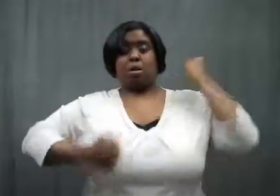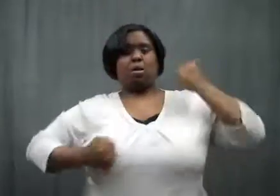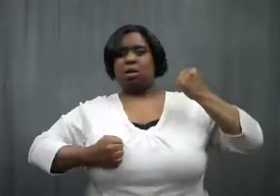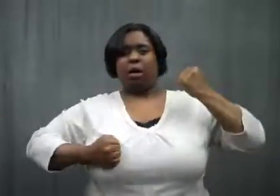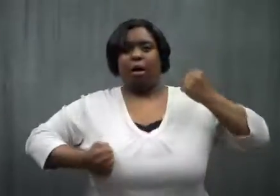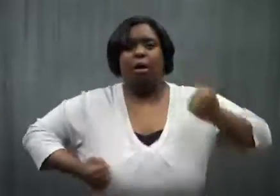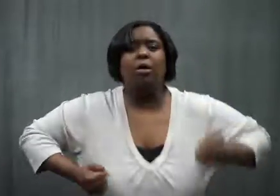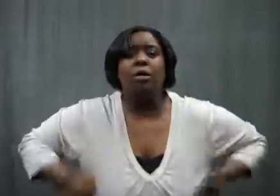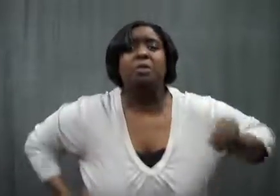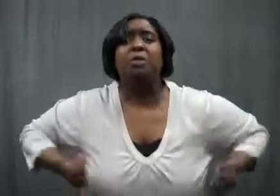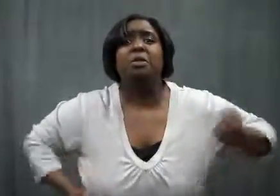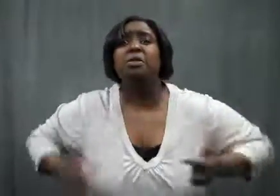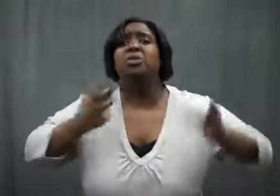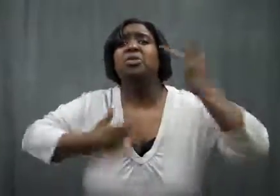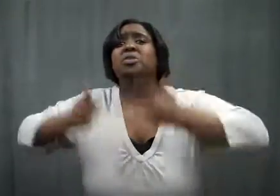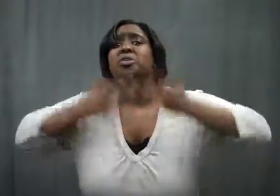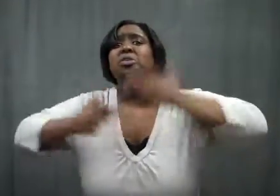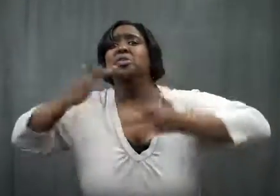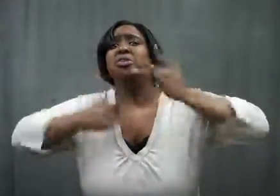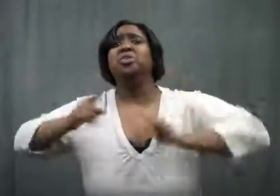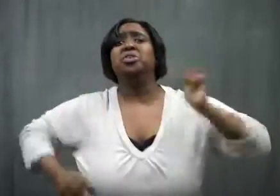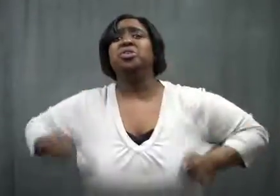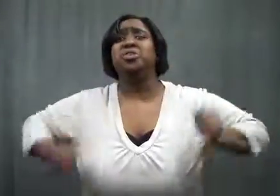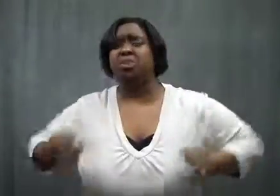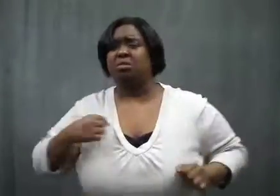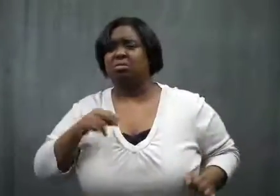She was running like this into the wind.